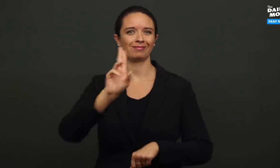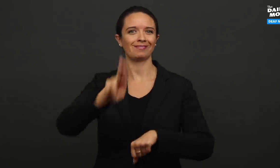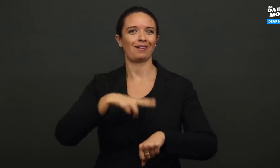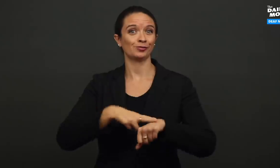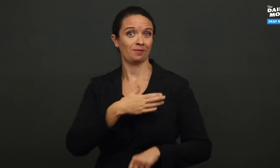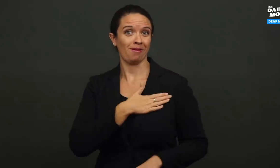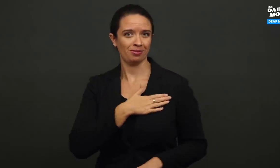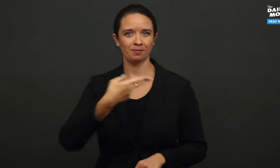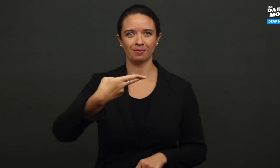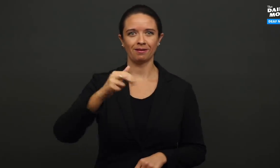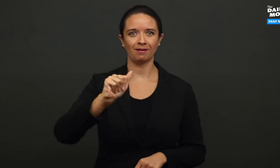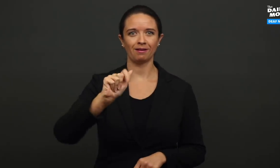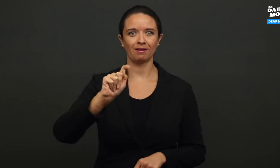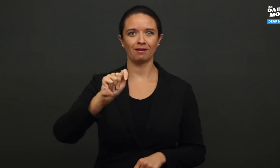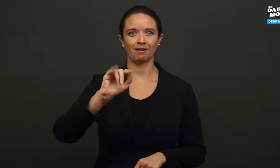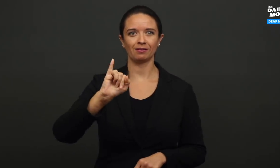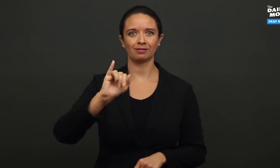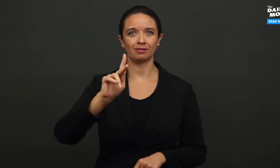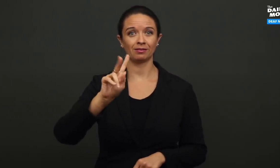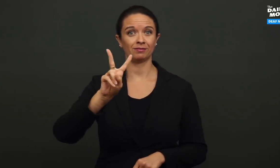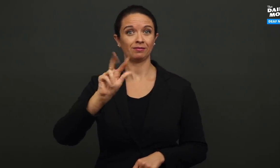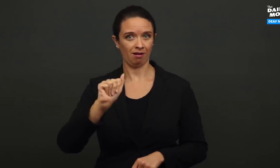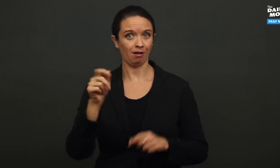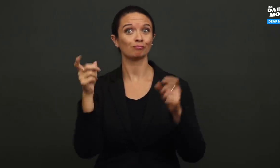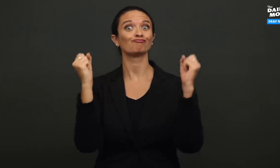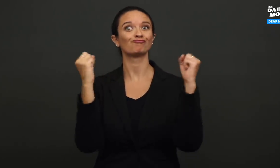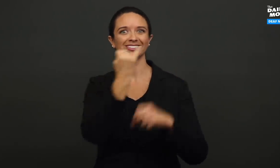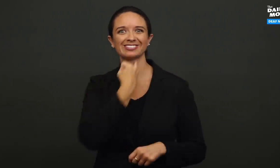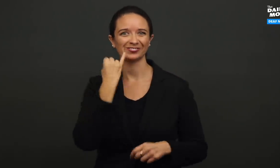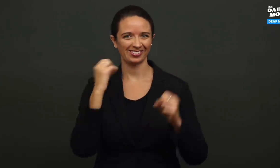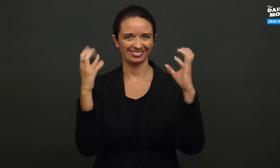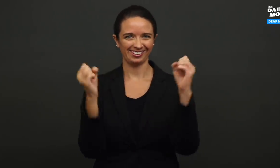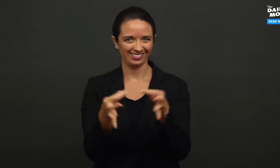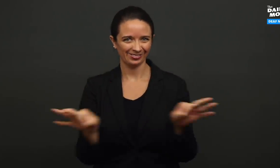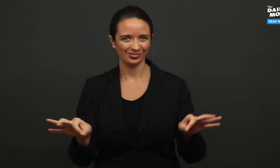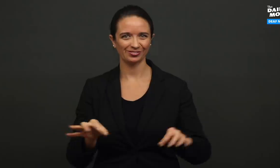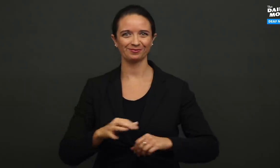national anthem, Hatikva, in Israeli Sign Language.